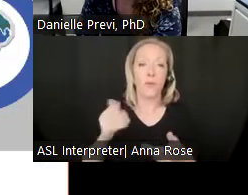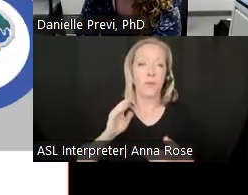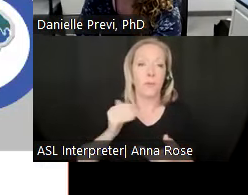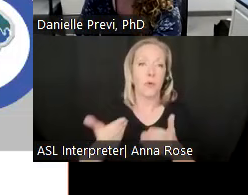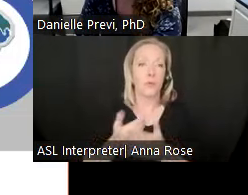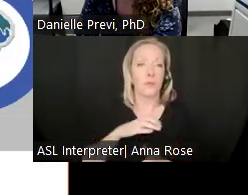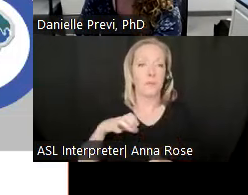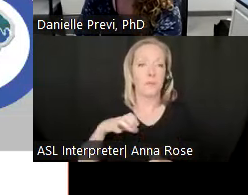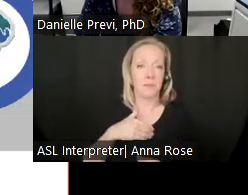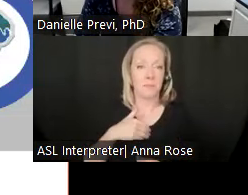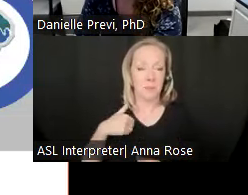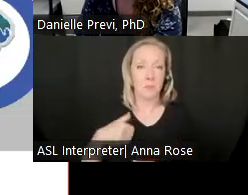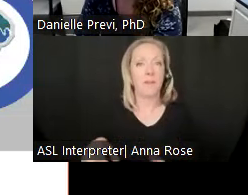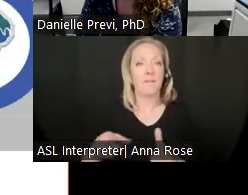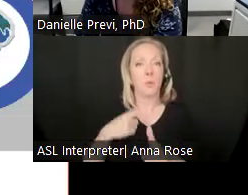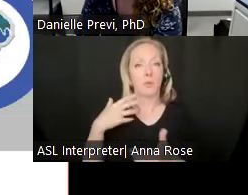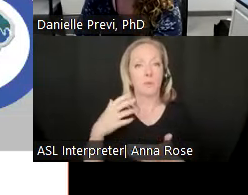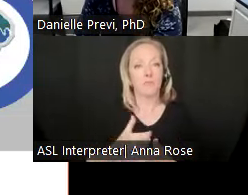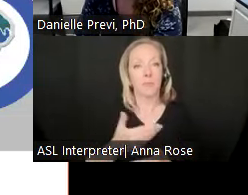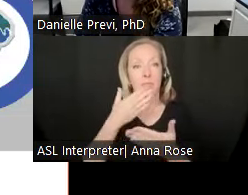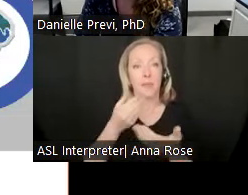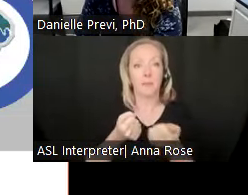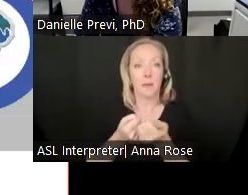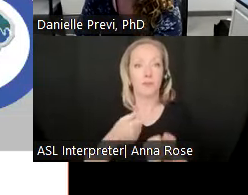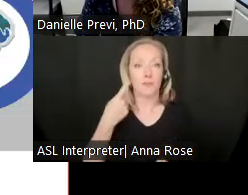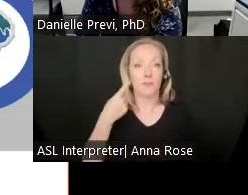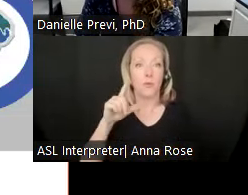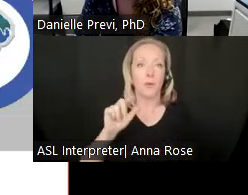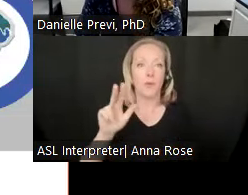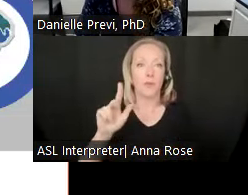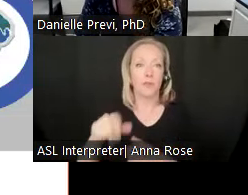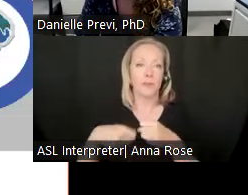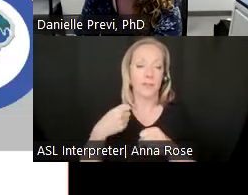We would like to thank our 2023 sponsors for their generous financial support for the series.